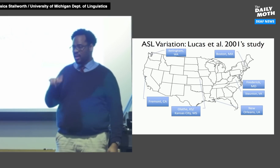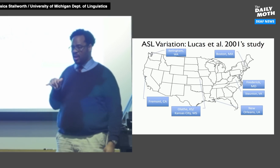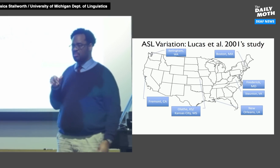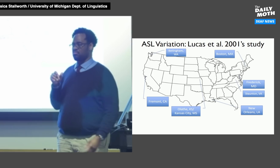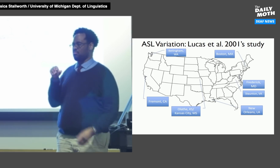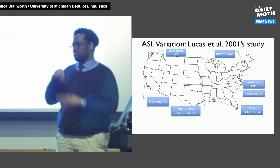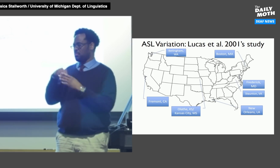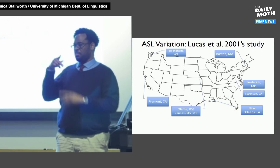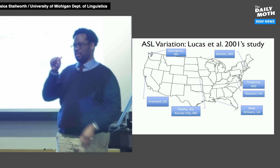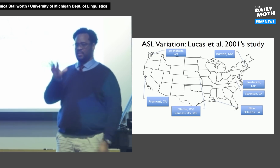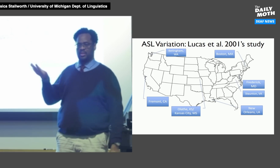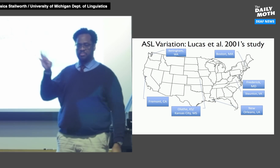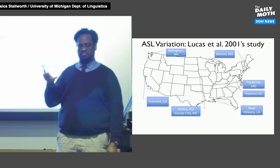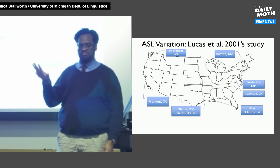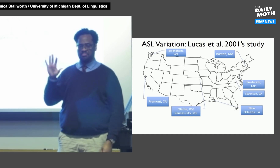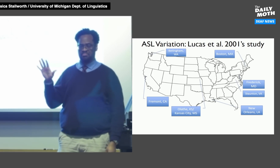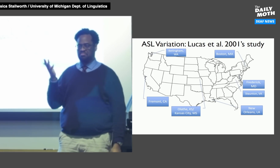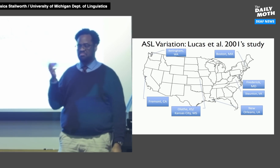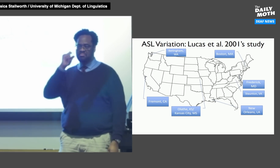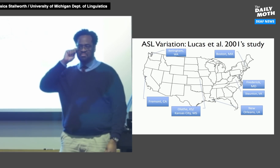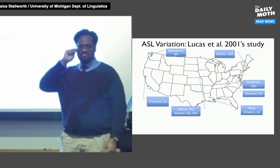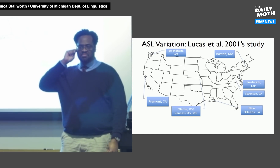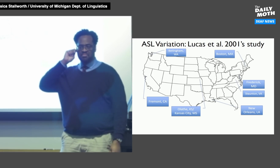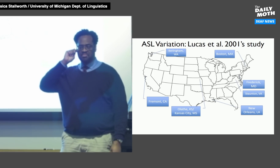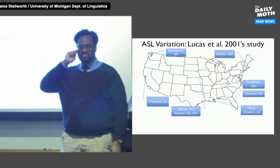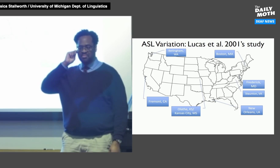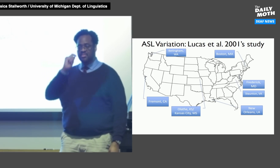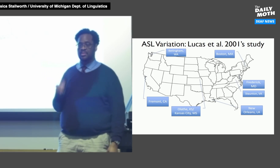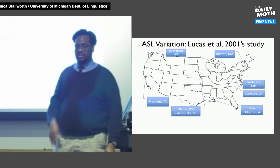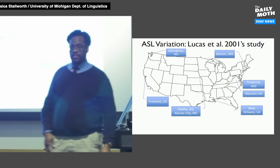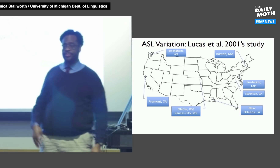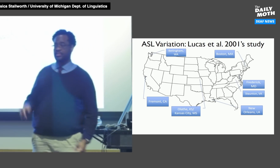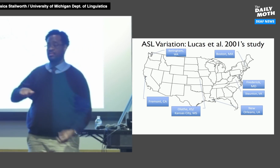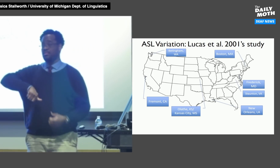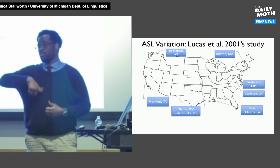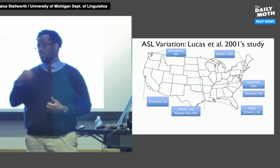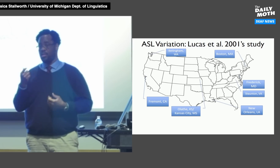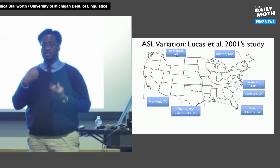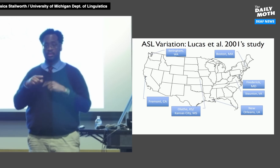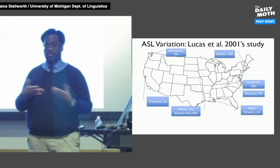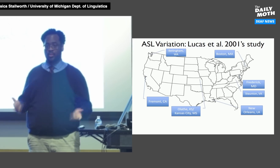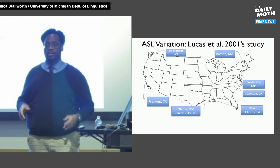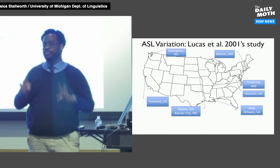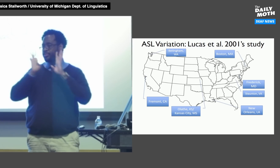Where is that? That is in the Pennsylvania region. Another sign is this.